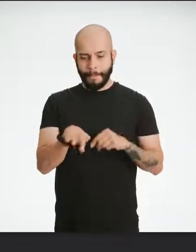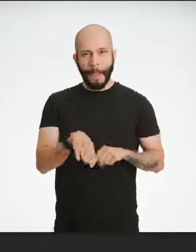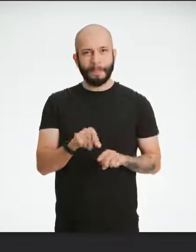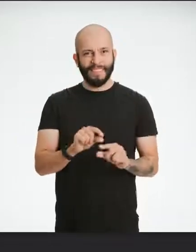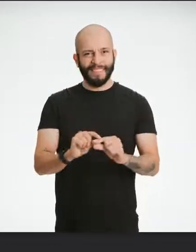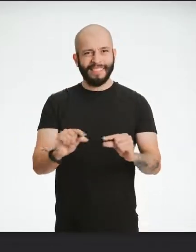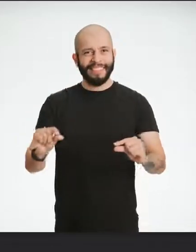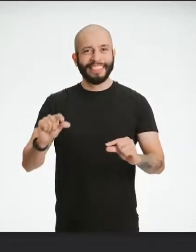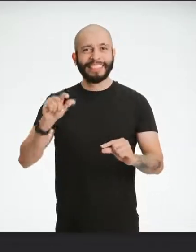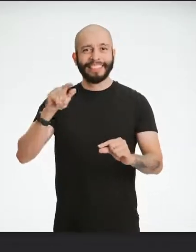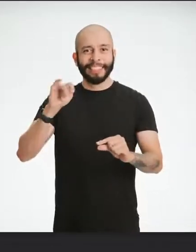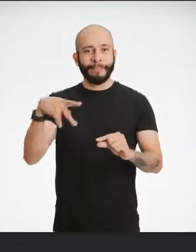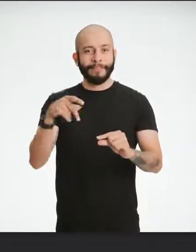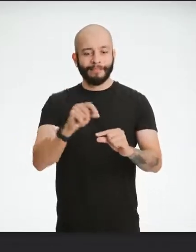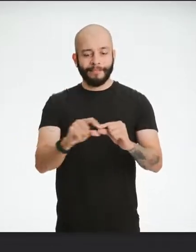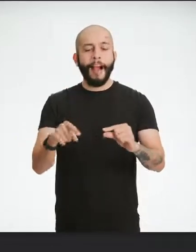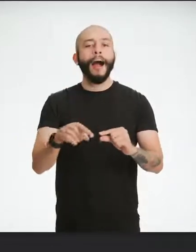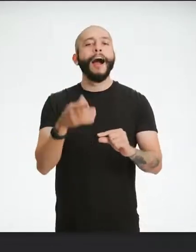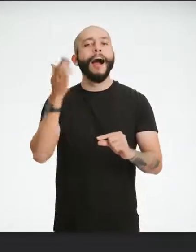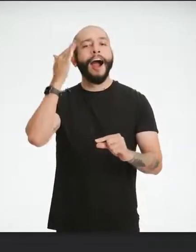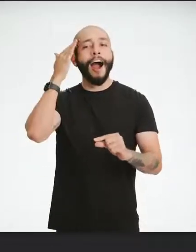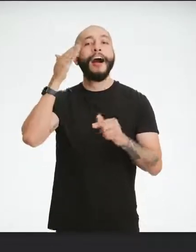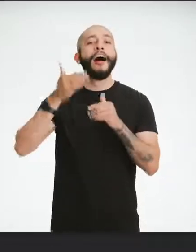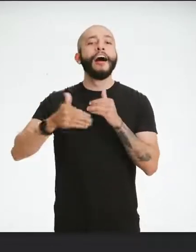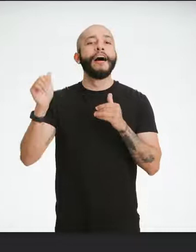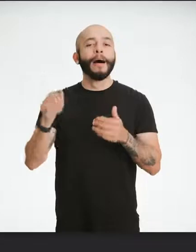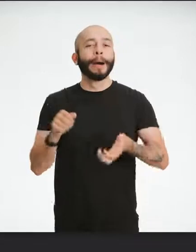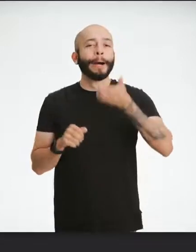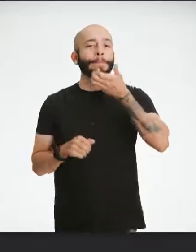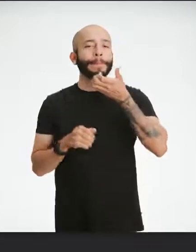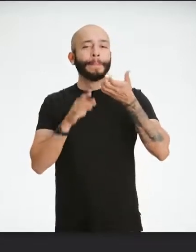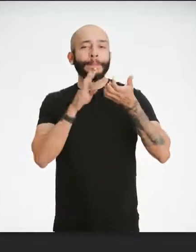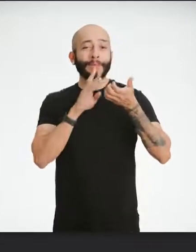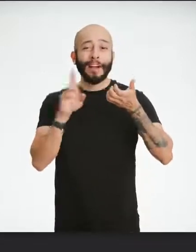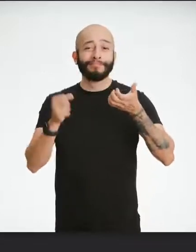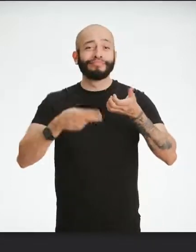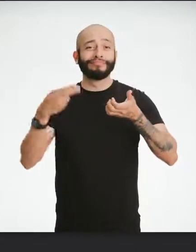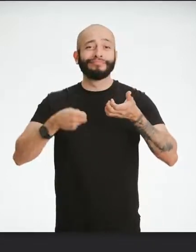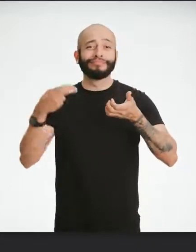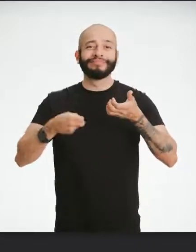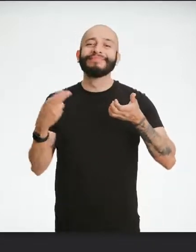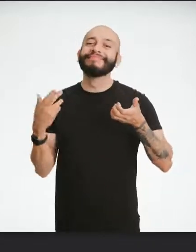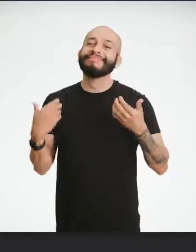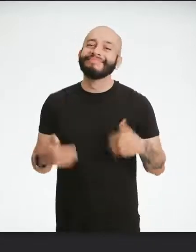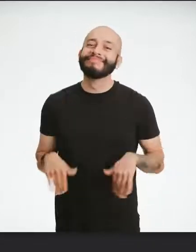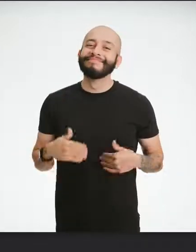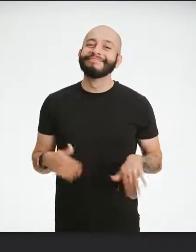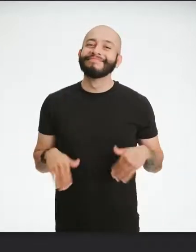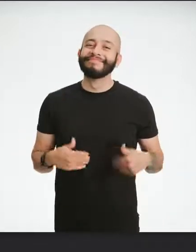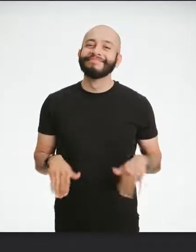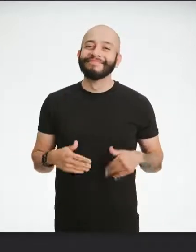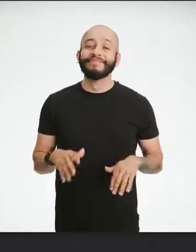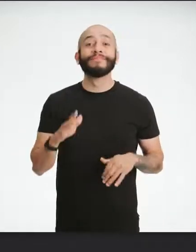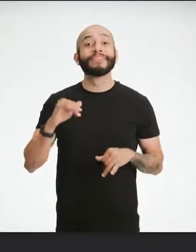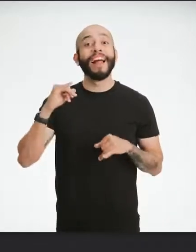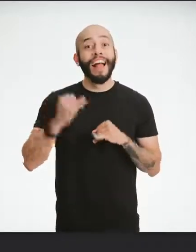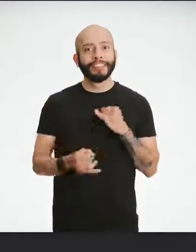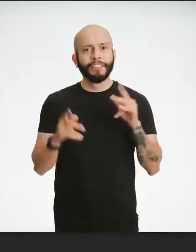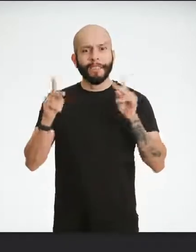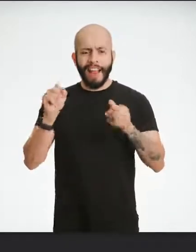" When people are in the Top Five view of my app, they'll see this tip we added at the bottom, so they know what to say to Siri to ask for this feature.